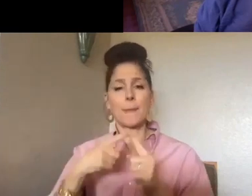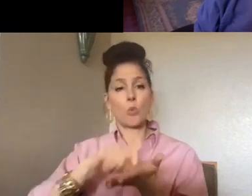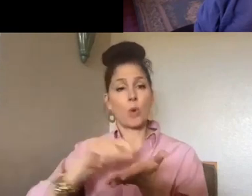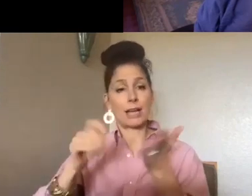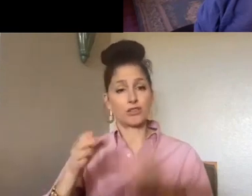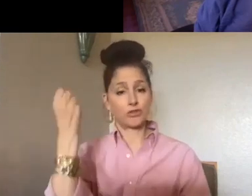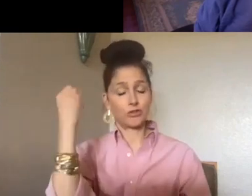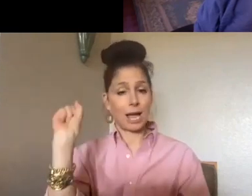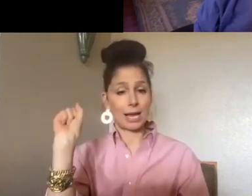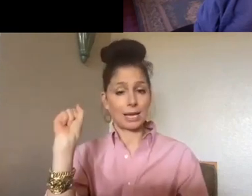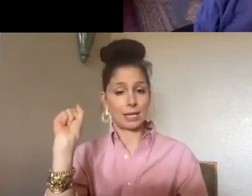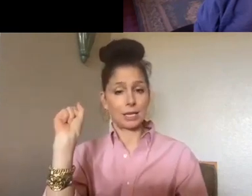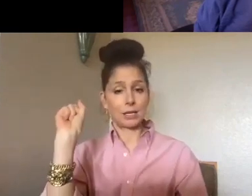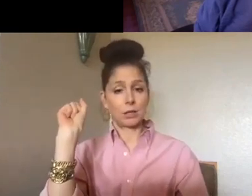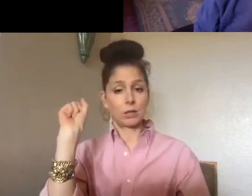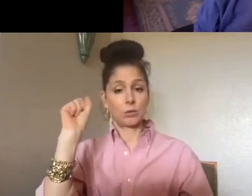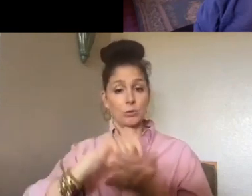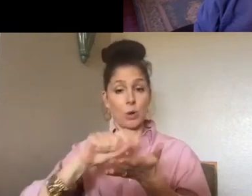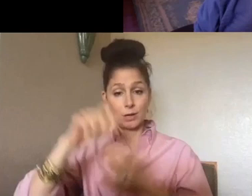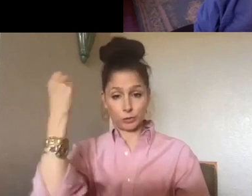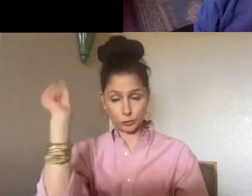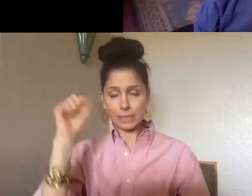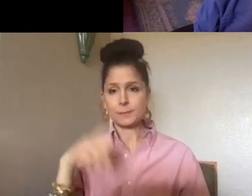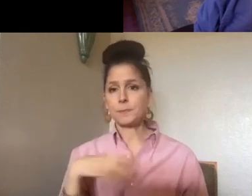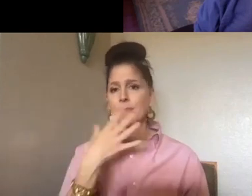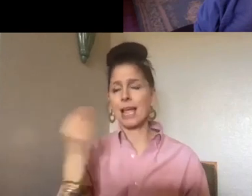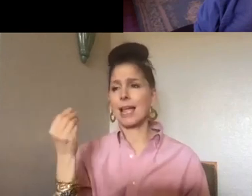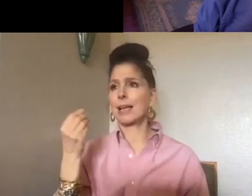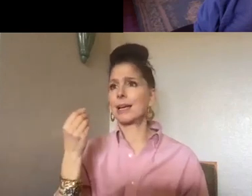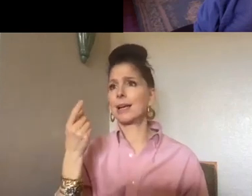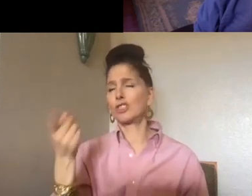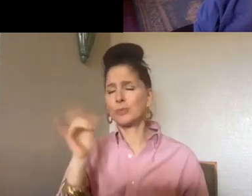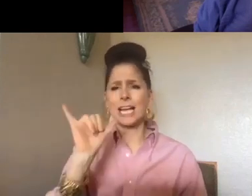connected with her and we were talking about the writers' strike, you know, the writers' strike